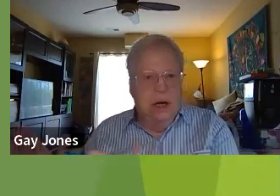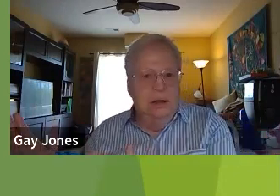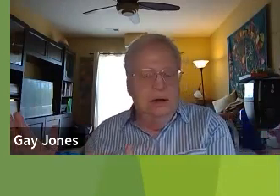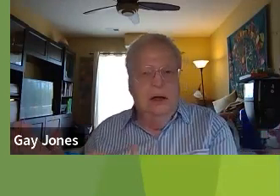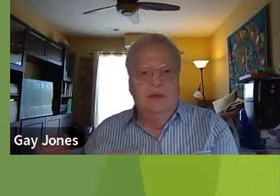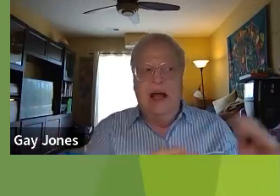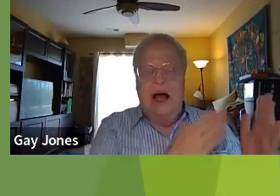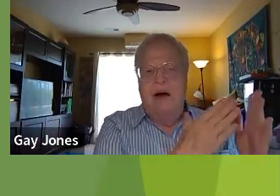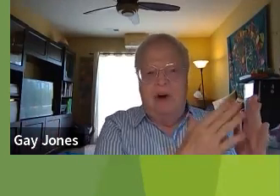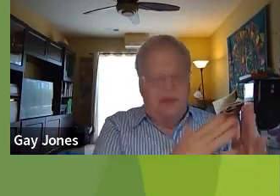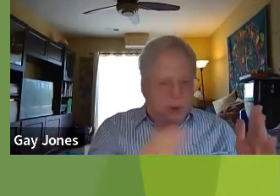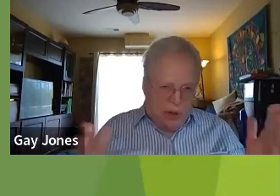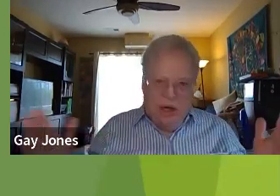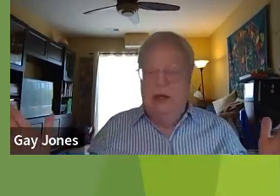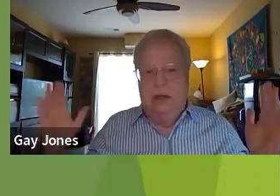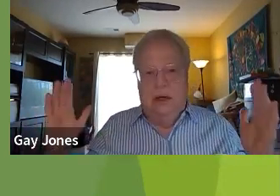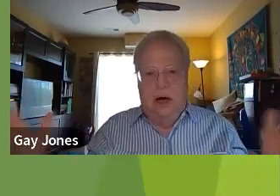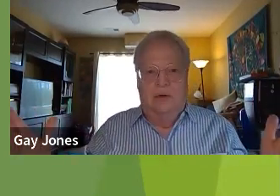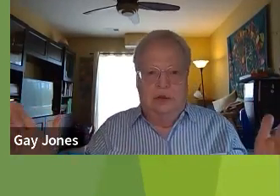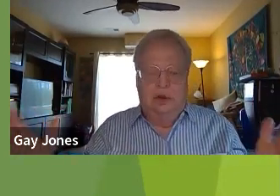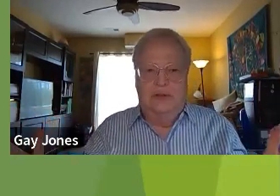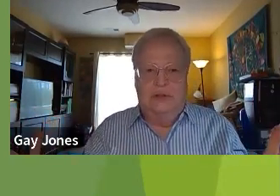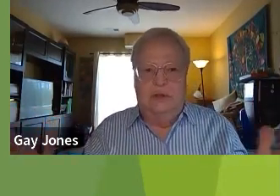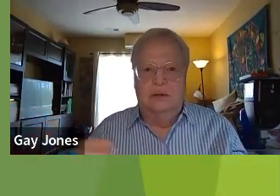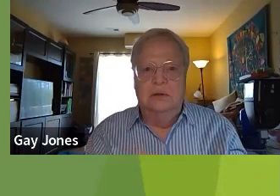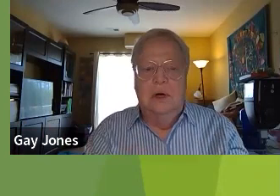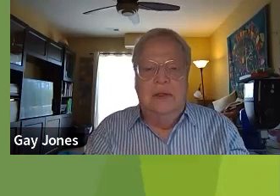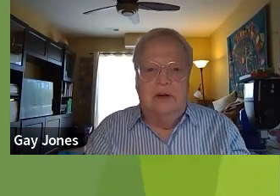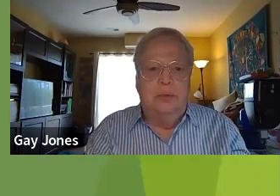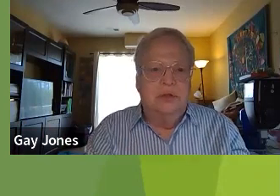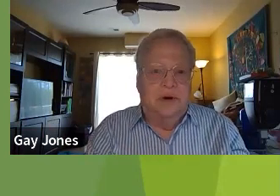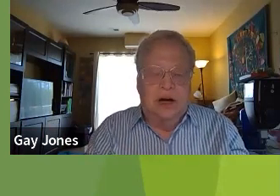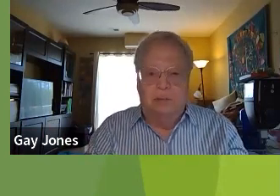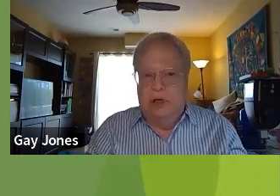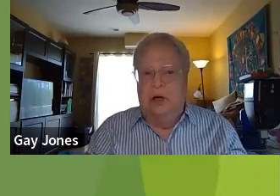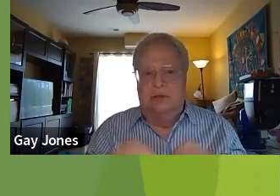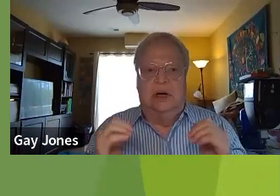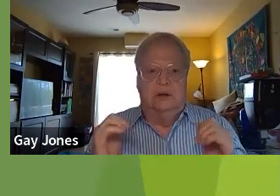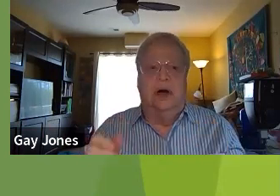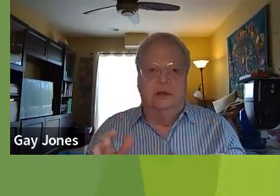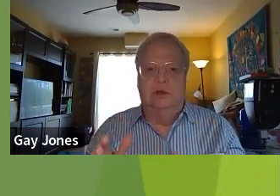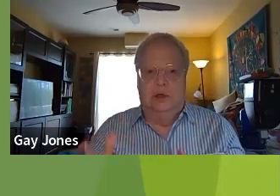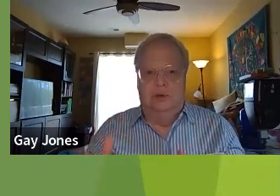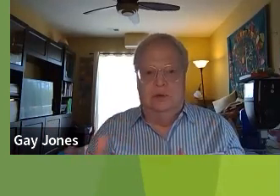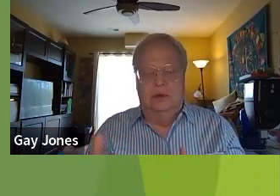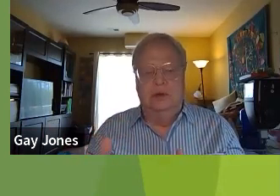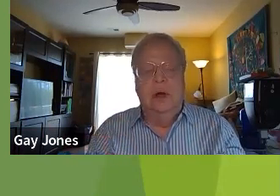today they have a variety of services that have been developed because of technology changes.